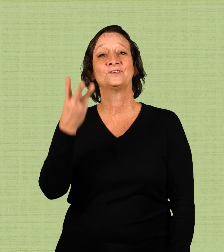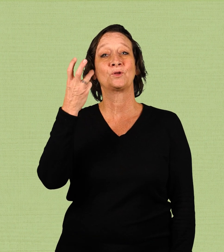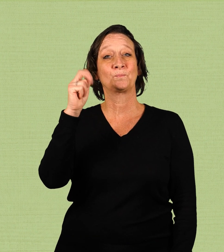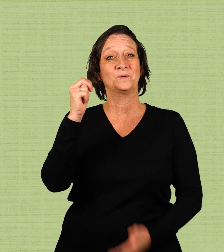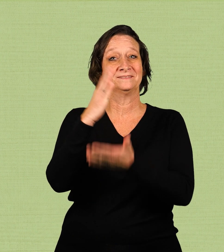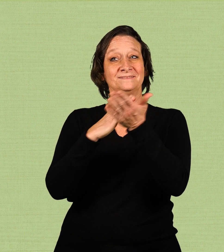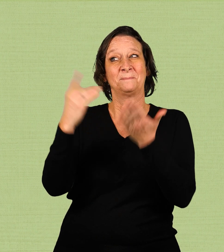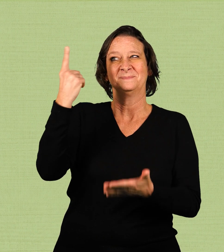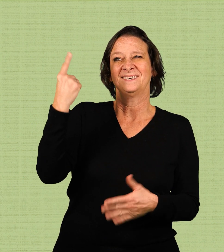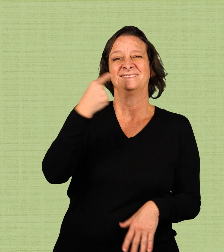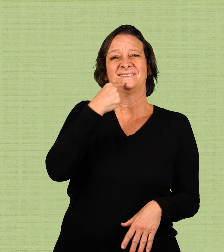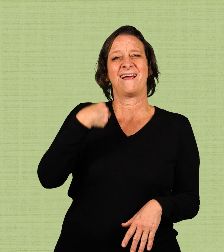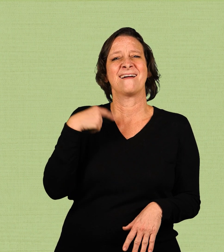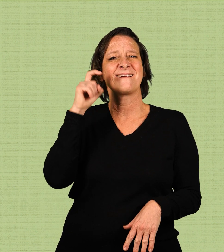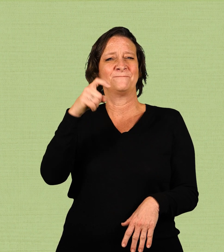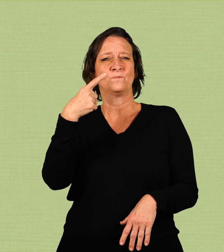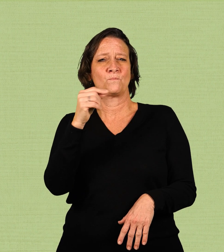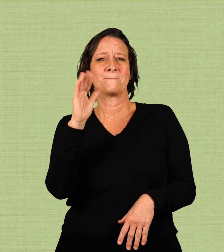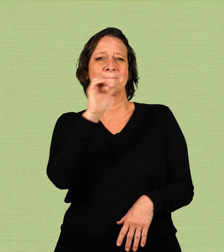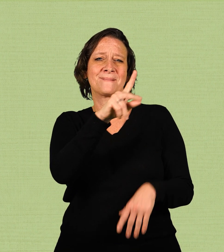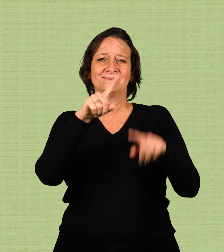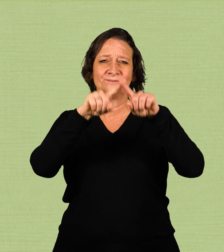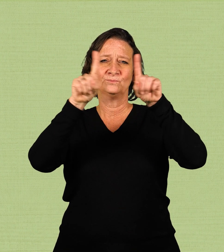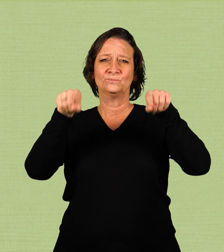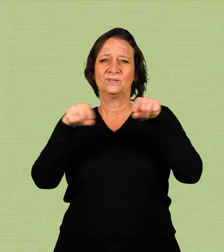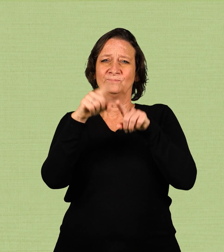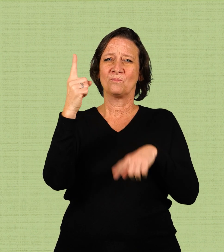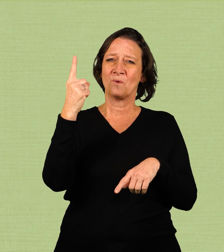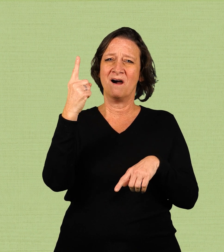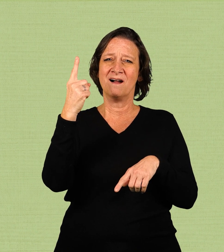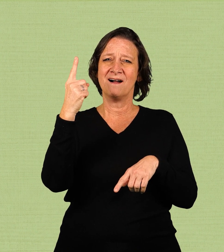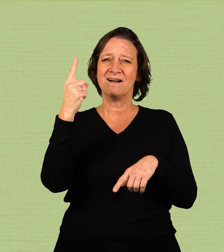When someone says, “I need to go back to square one,”